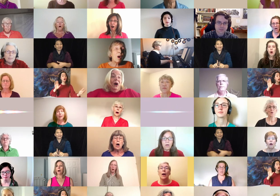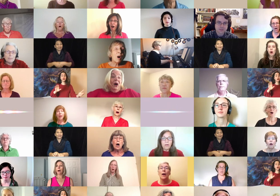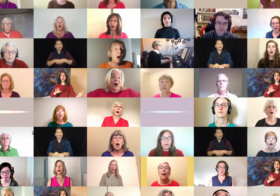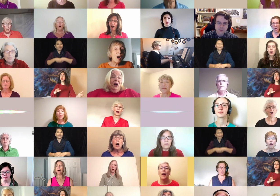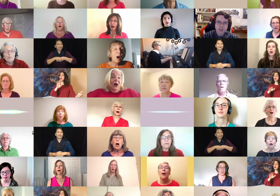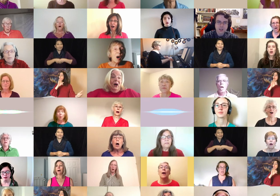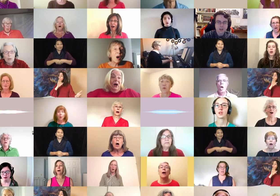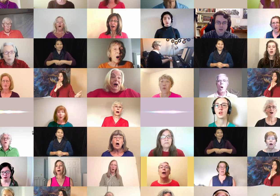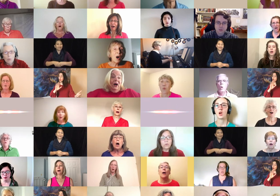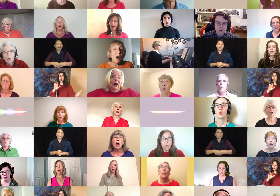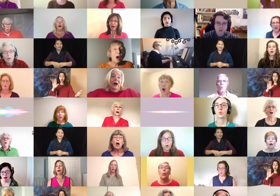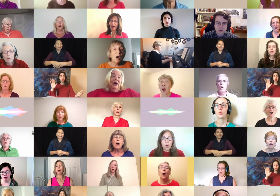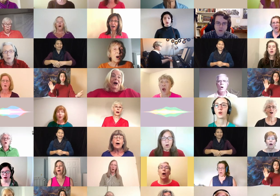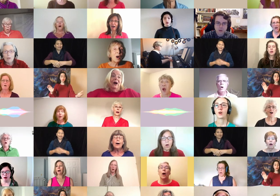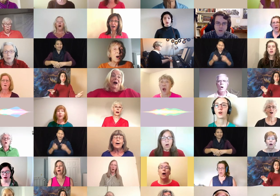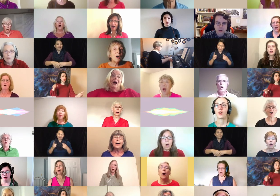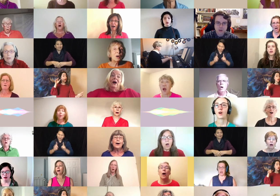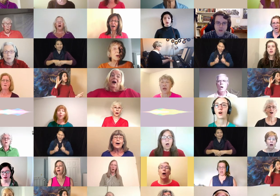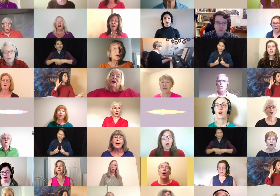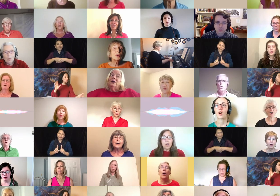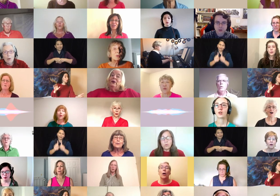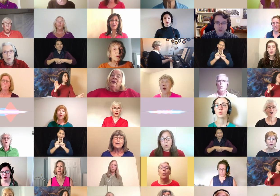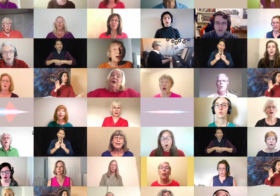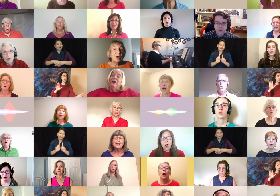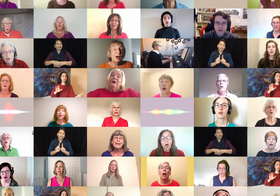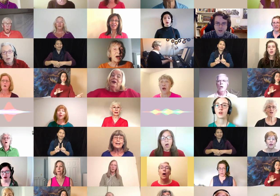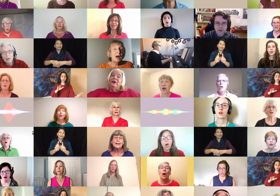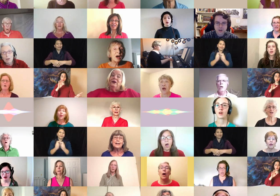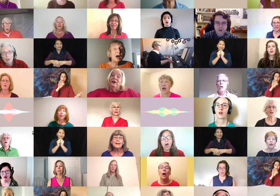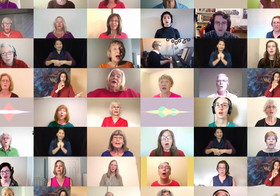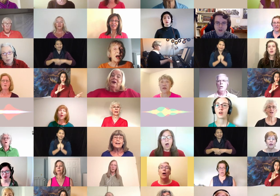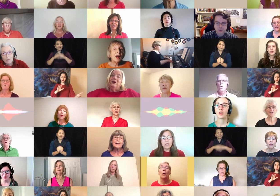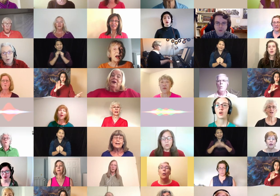H: Walk with L: Walk, walk,